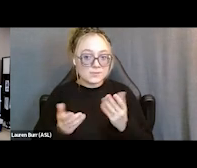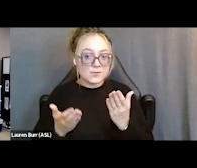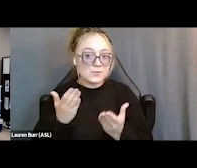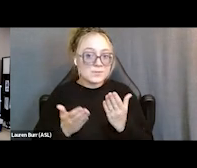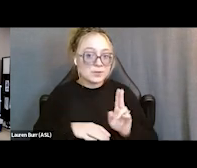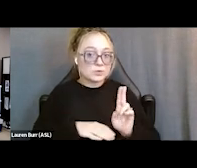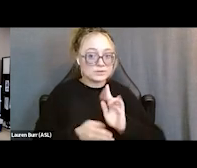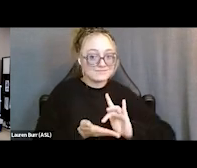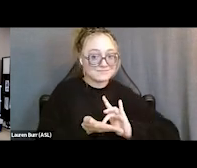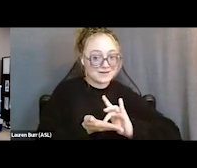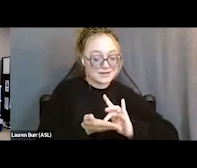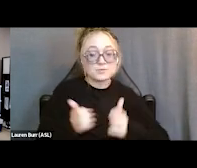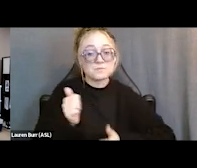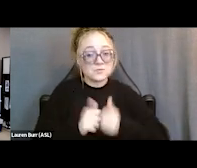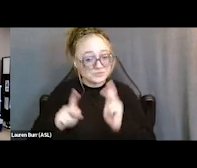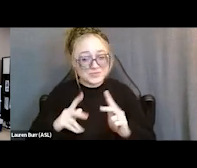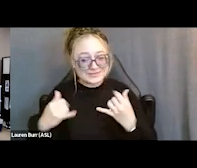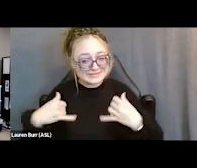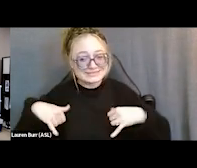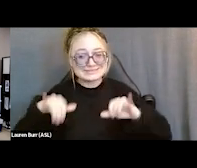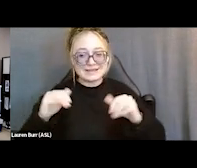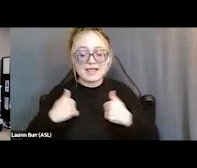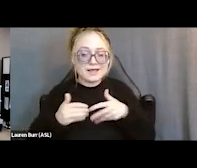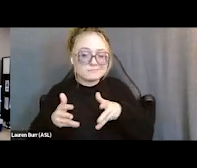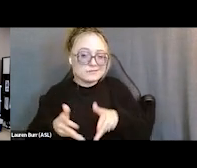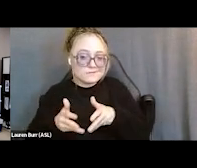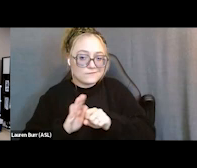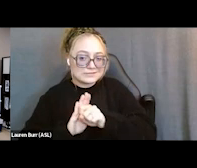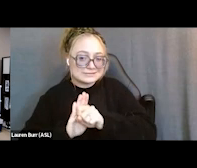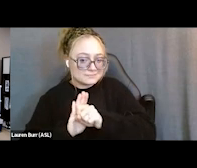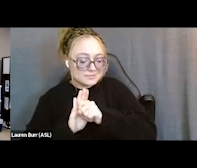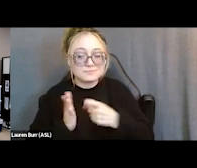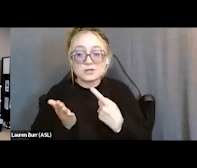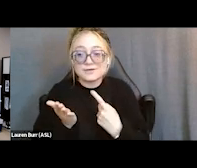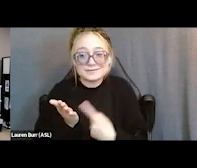though, the majority of people still experience residual symptoms or sometimes some skill deficits.